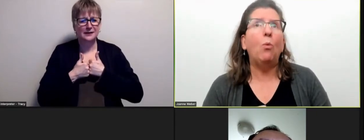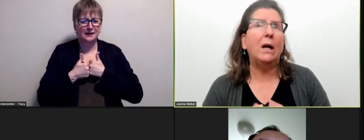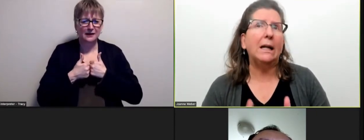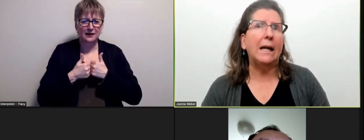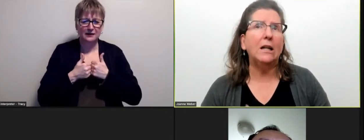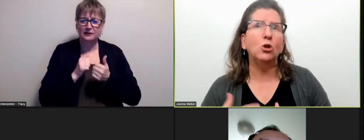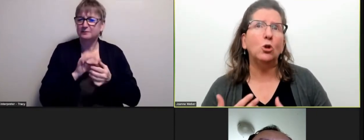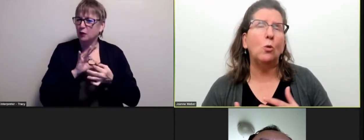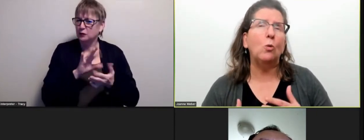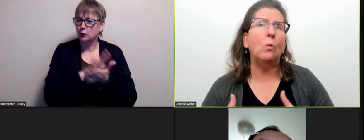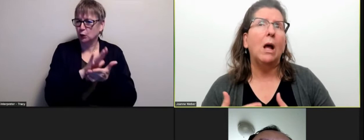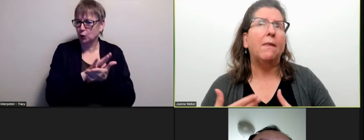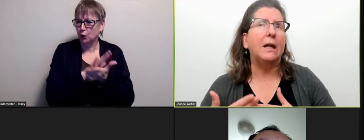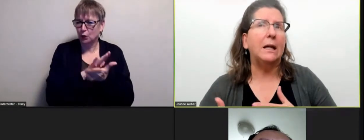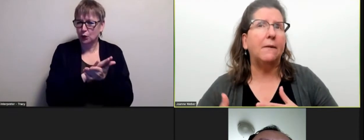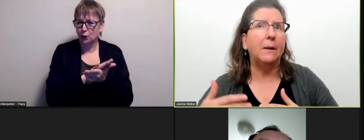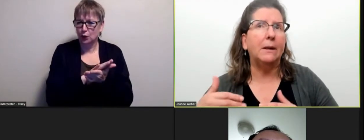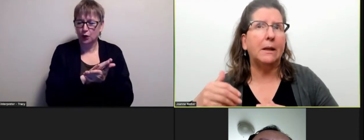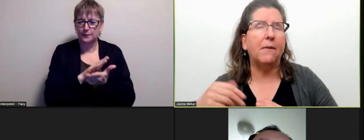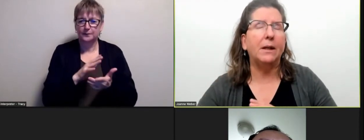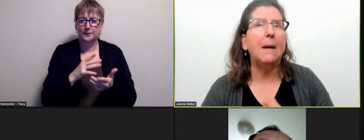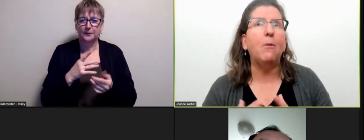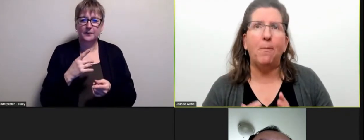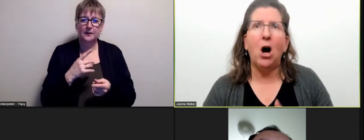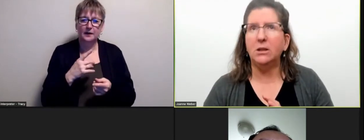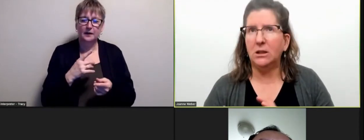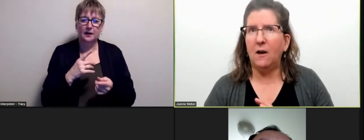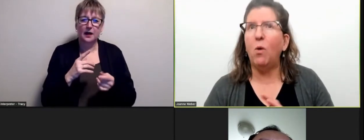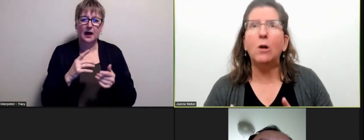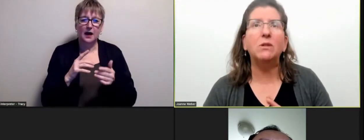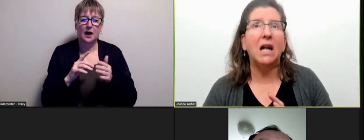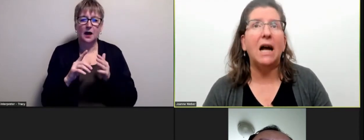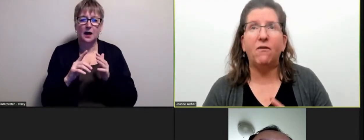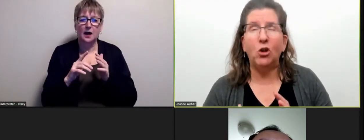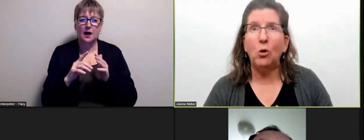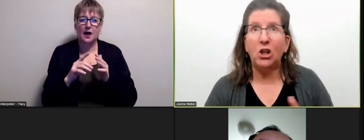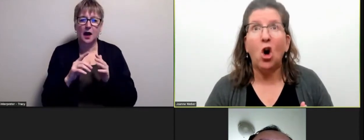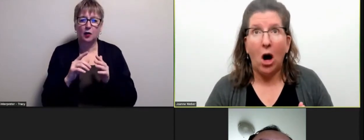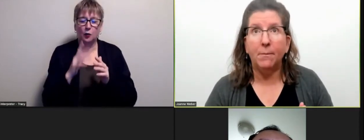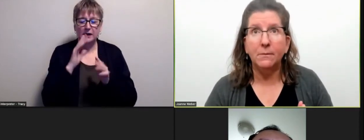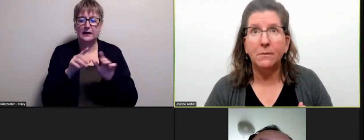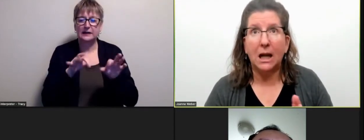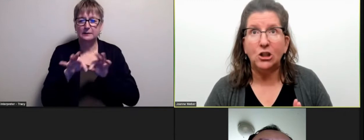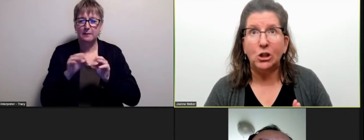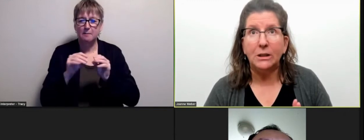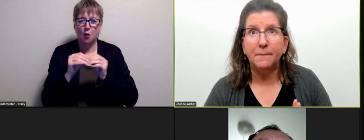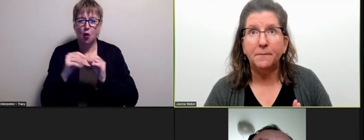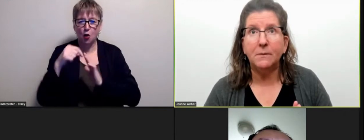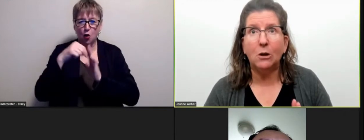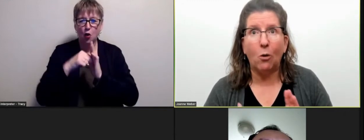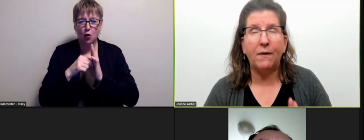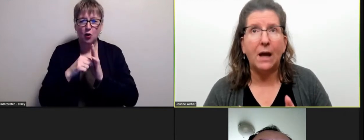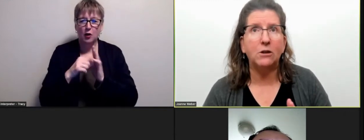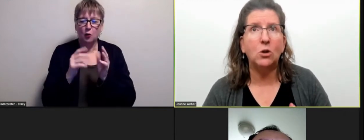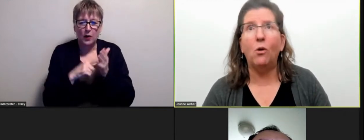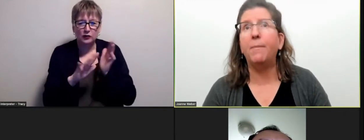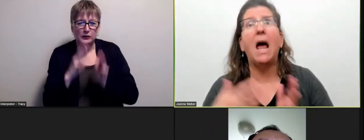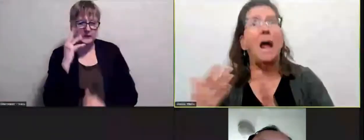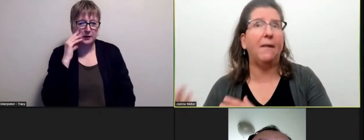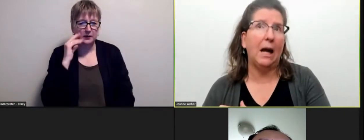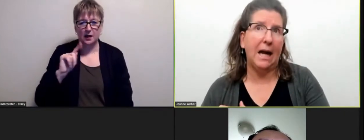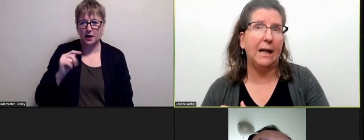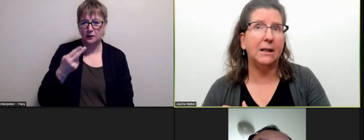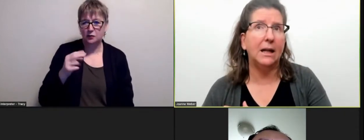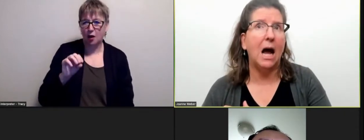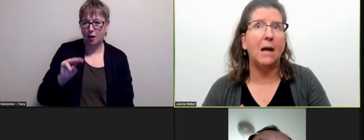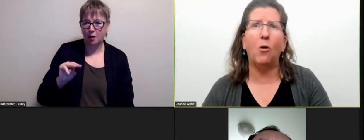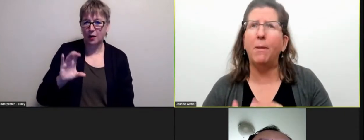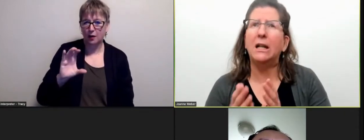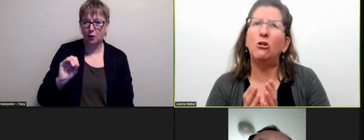We can get into the deeper parts of what it was like for you at Thom Collegiate, and the other schools, and again at Nanaimo.